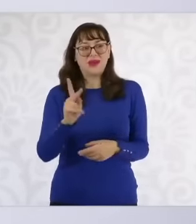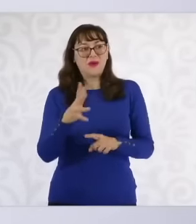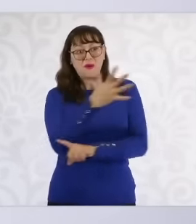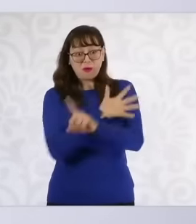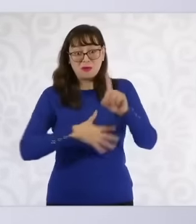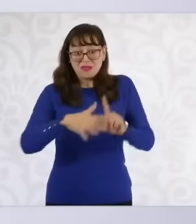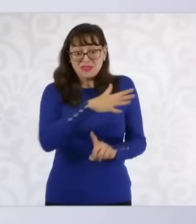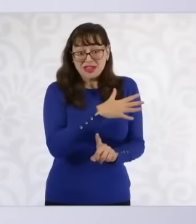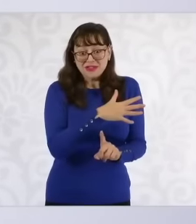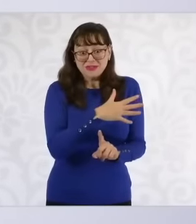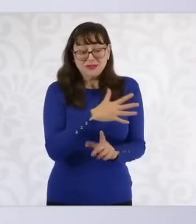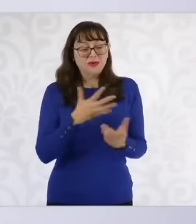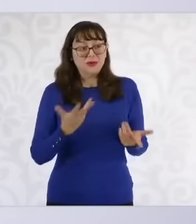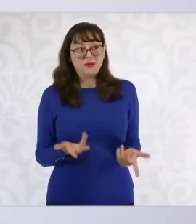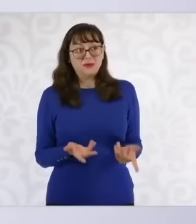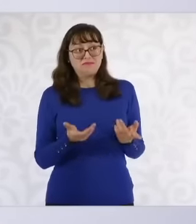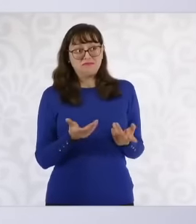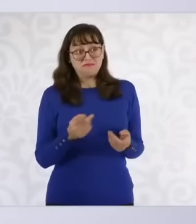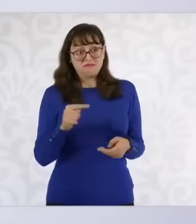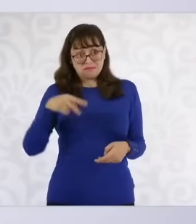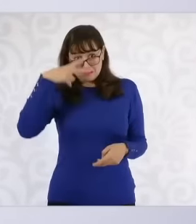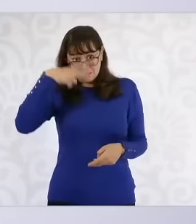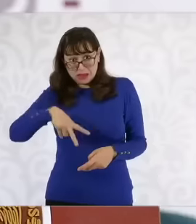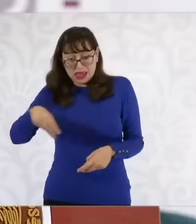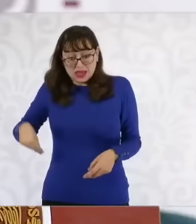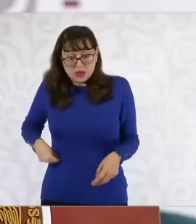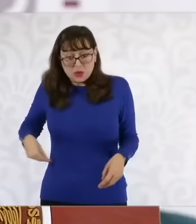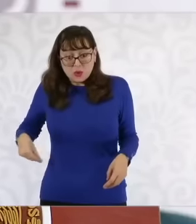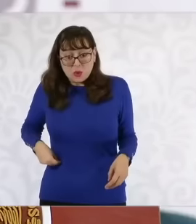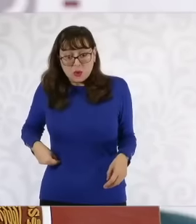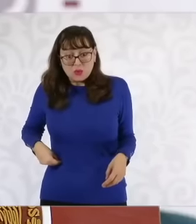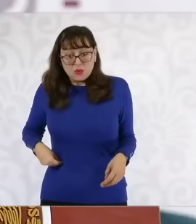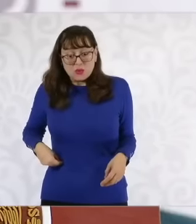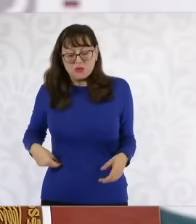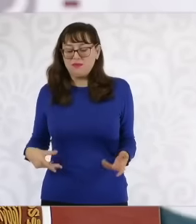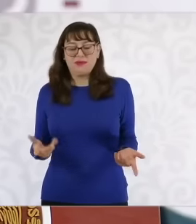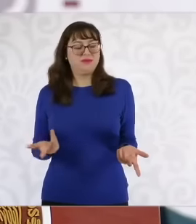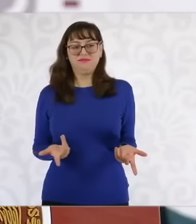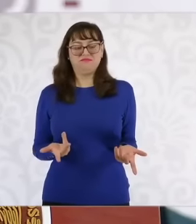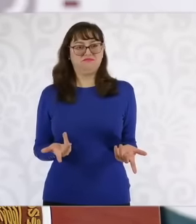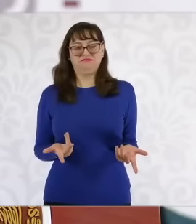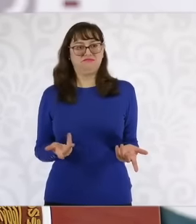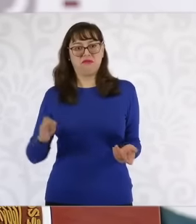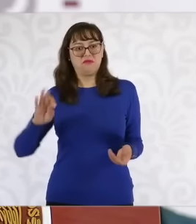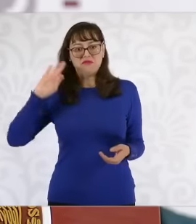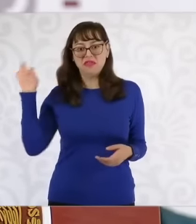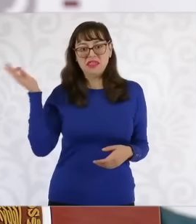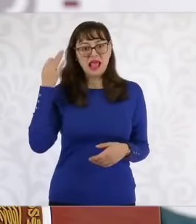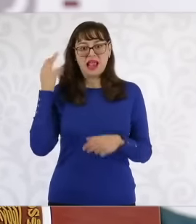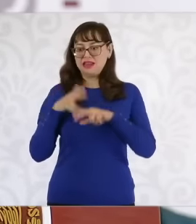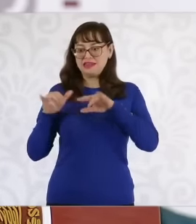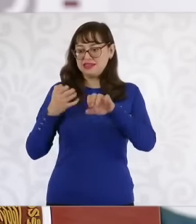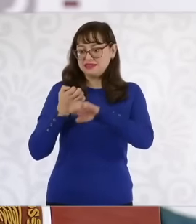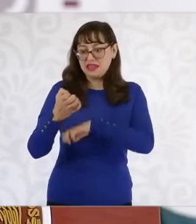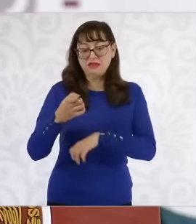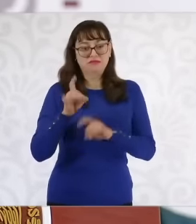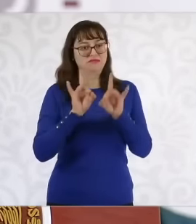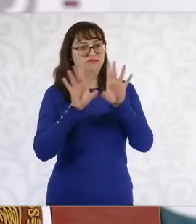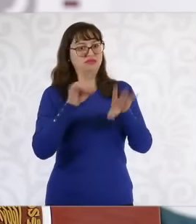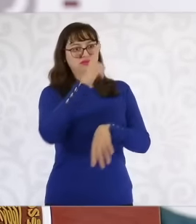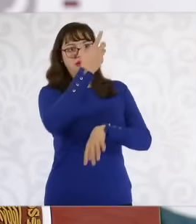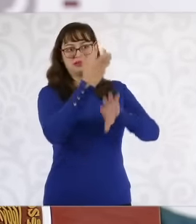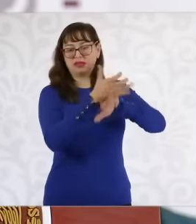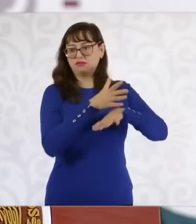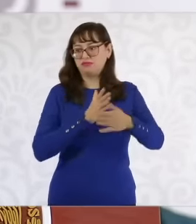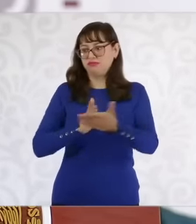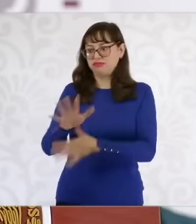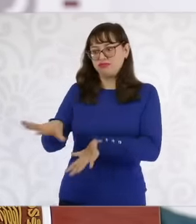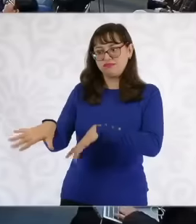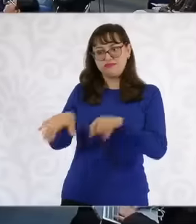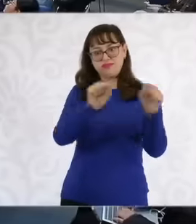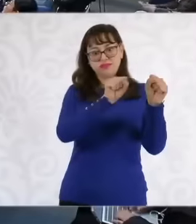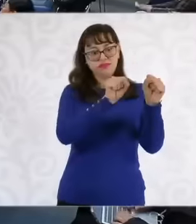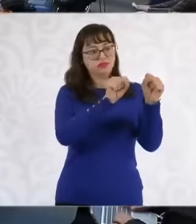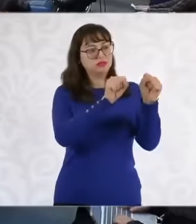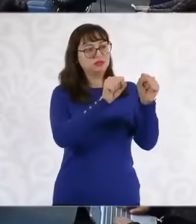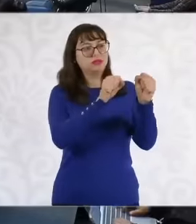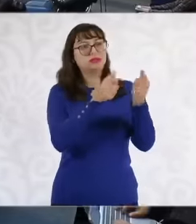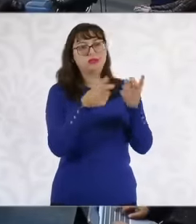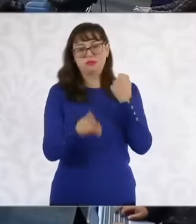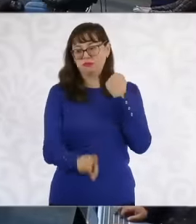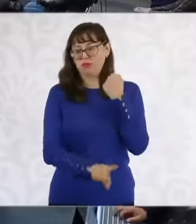a situation of the federal forces but rather it was this situation of one of the great